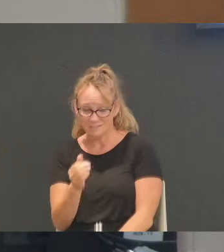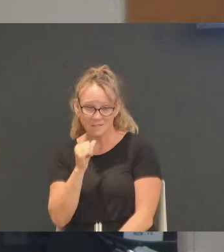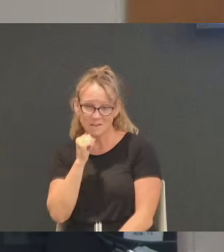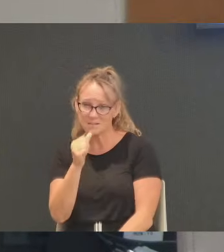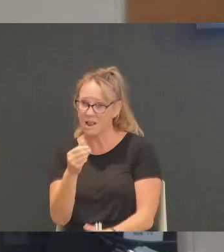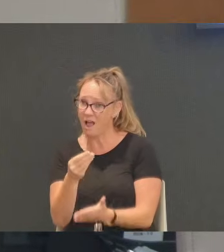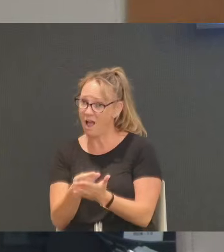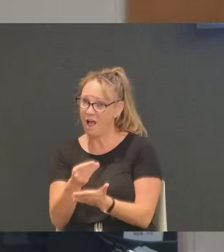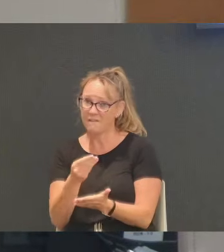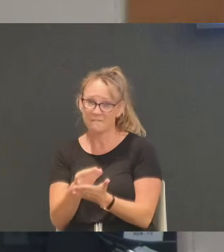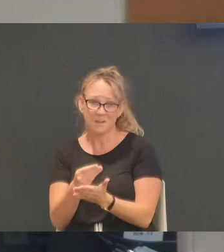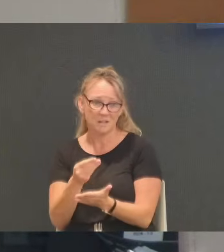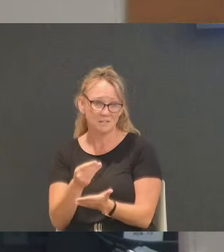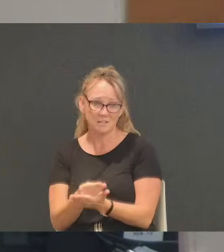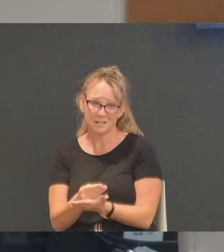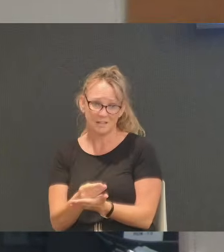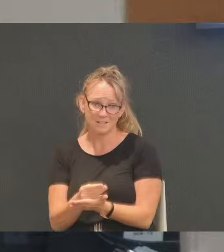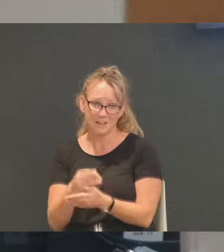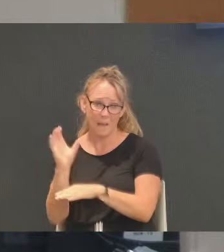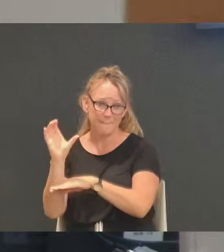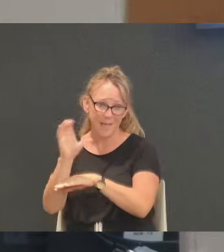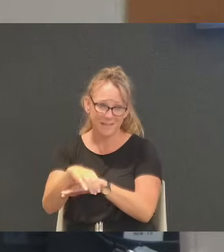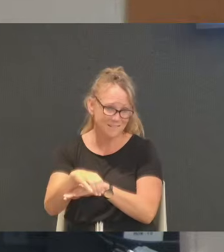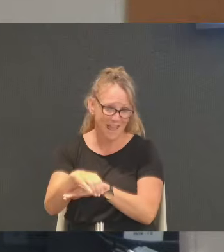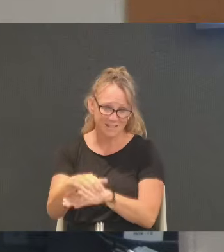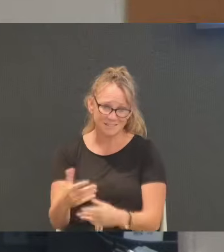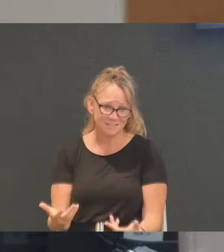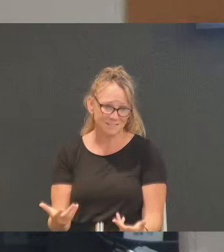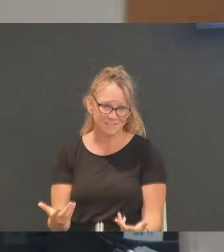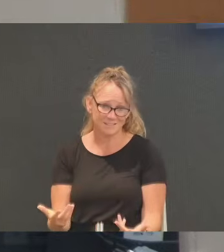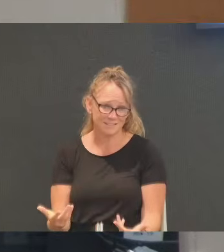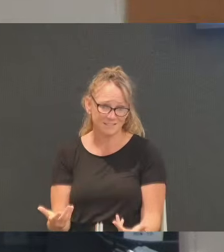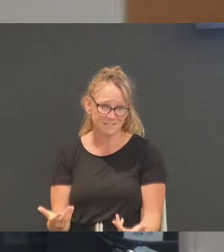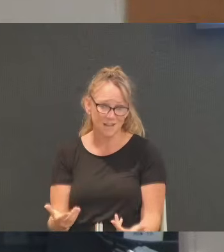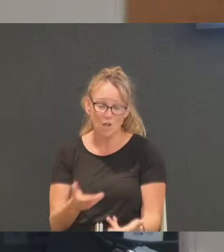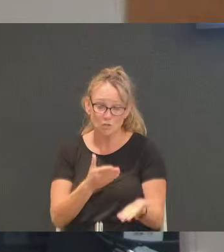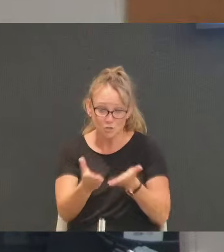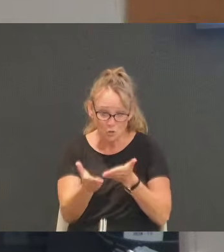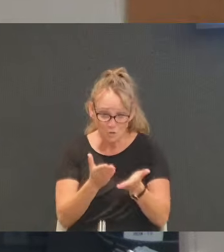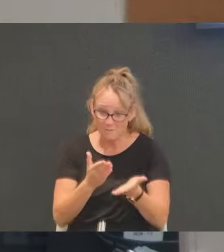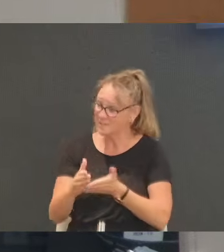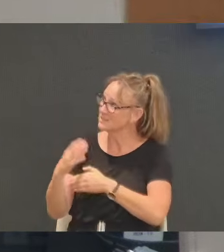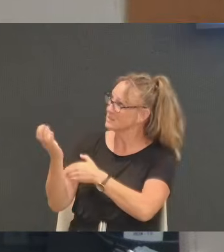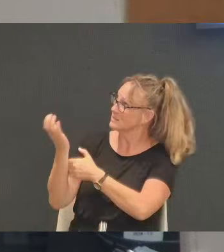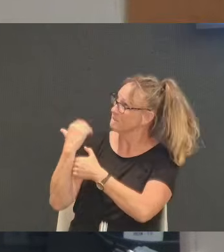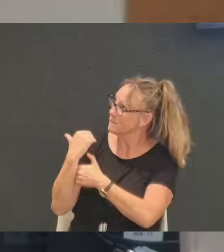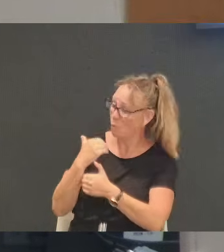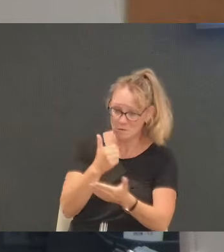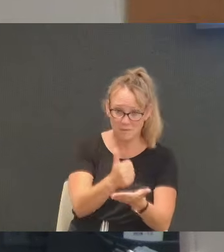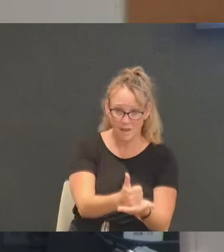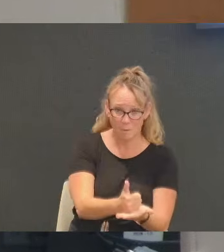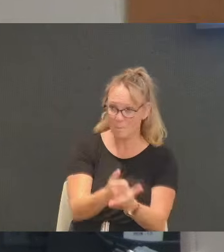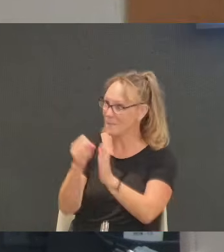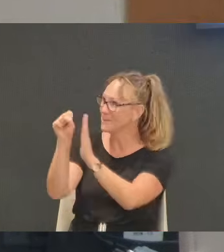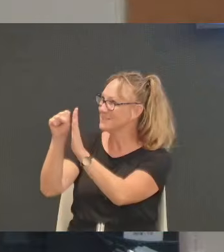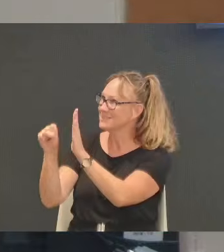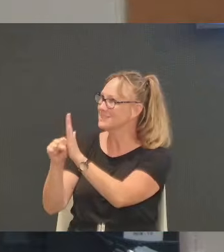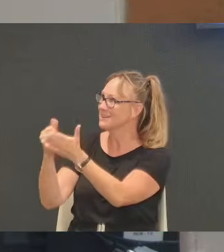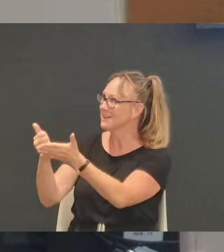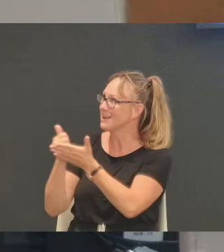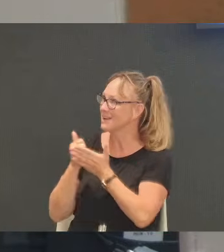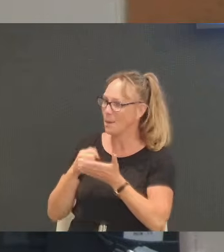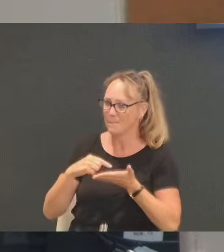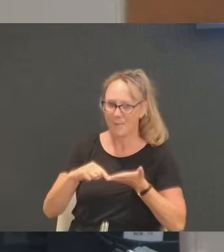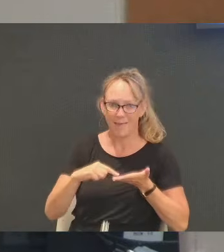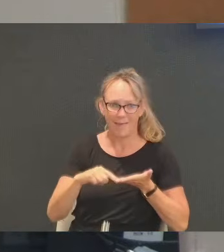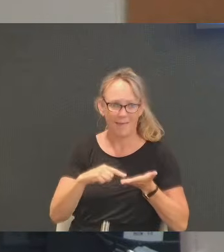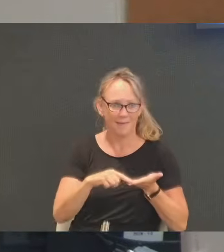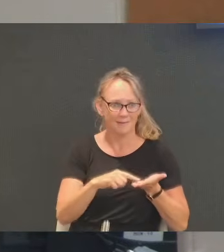to provide with little to almost zero real financial help from the state but we have to